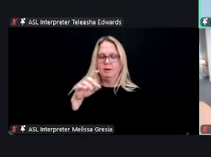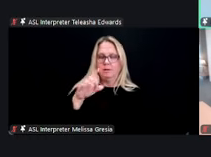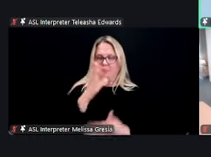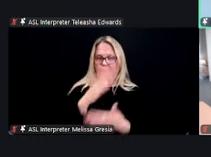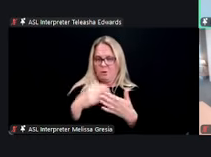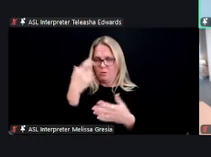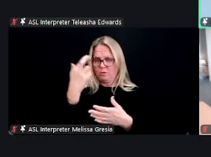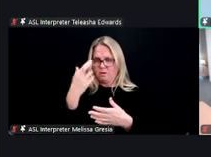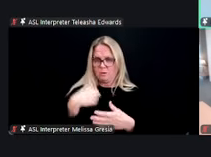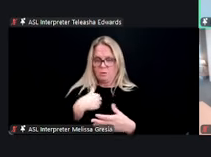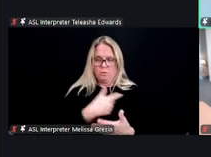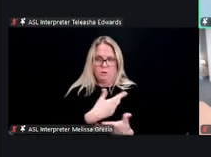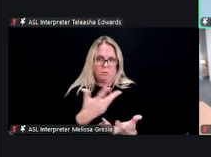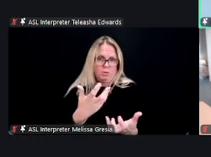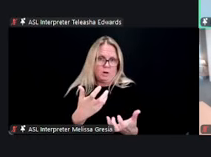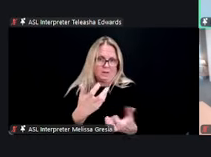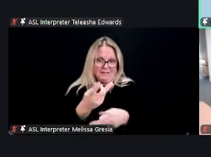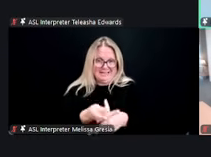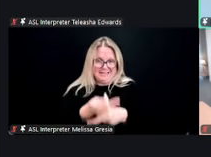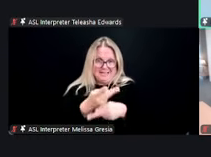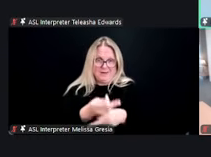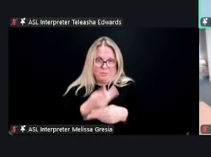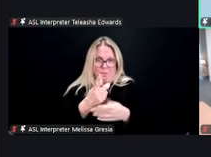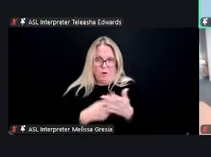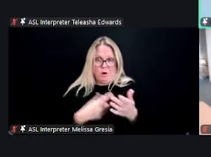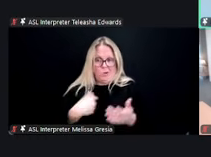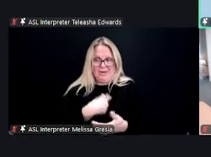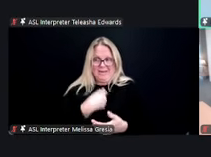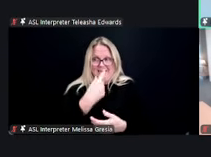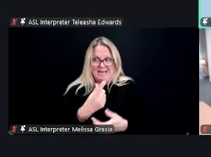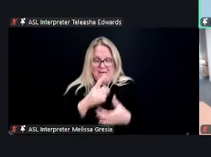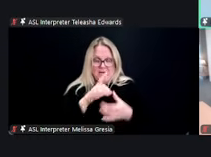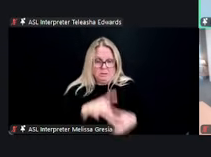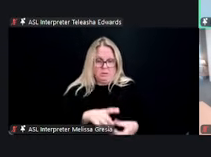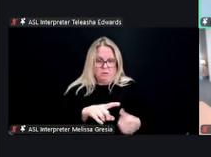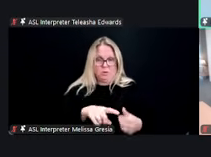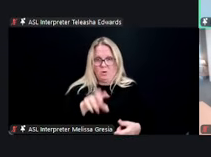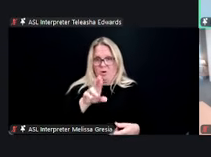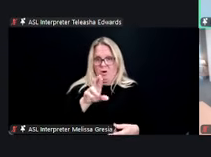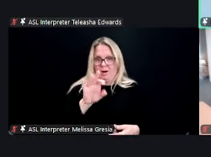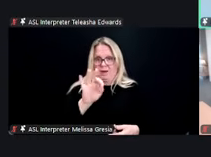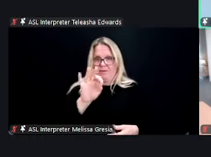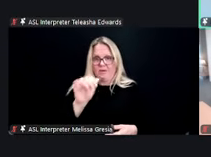reason we want to be careful with what we say about the RFA is we want sort of the details of